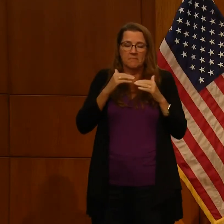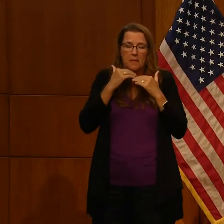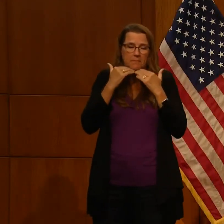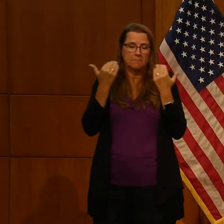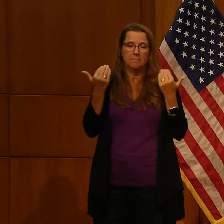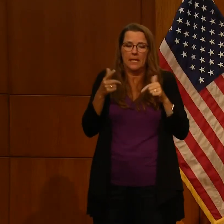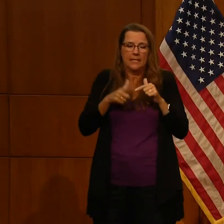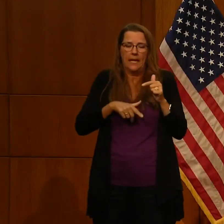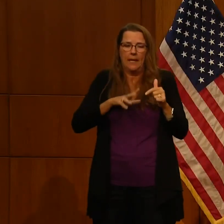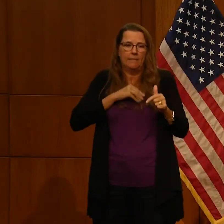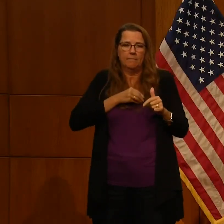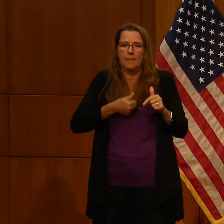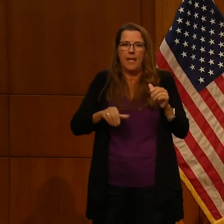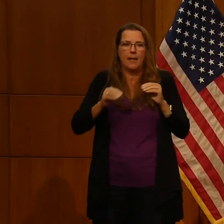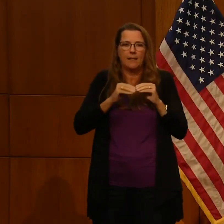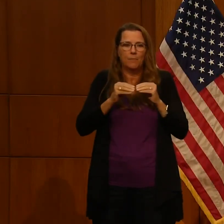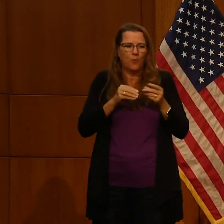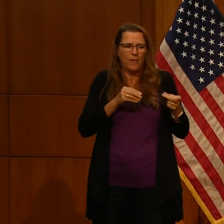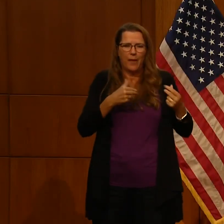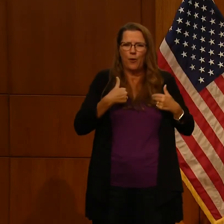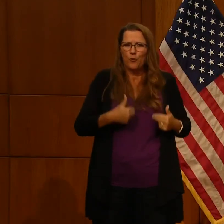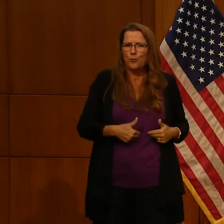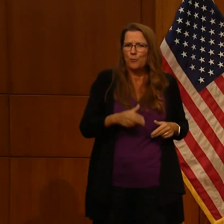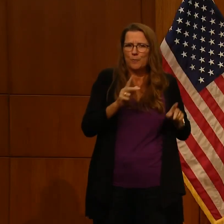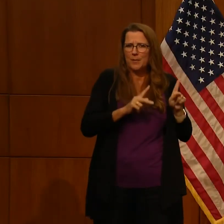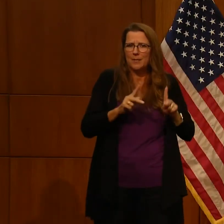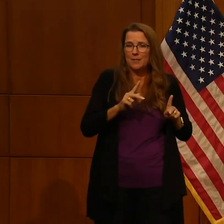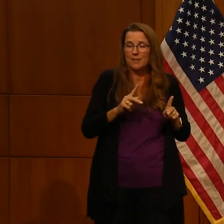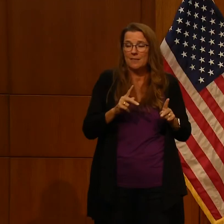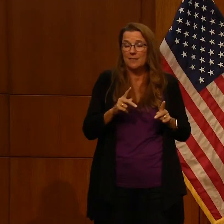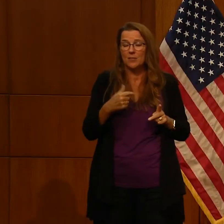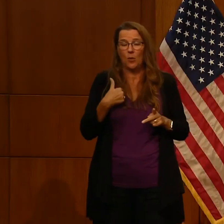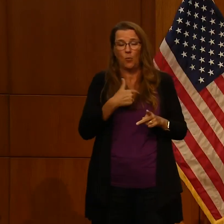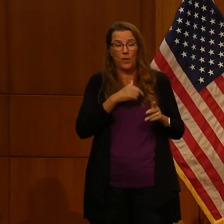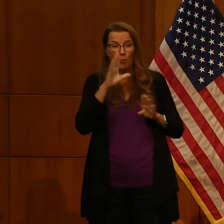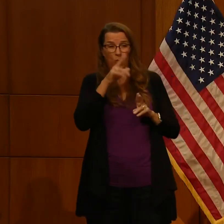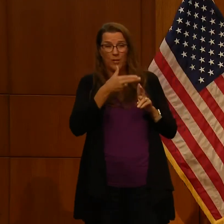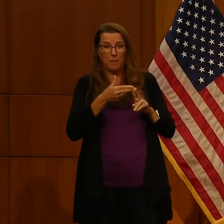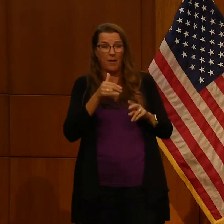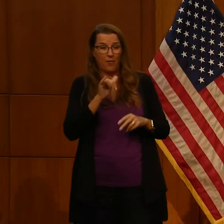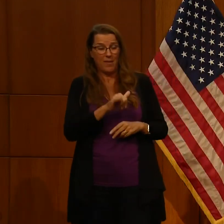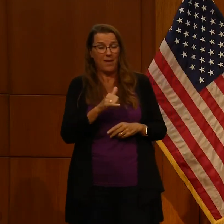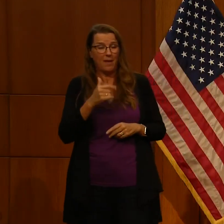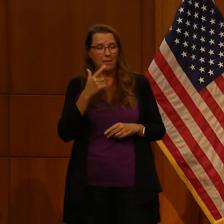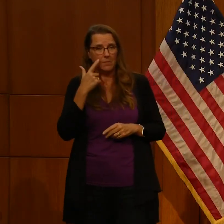SOME POINTS THAT I CAN'T TAKE THIS ANYMORE. THEY'RE ALL